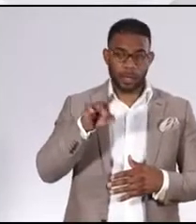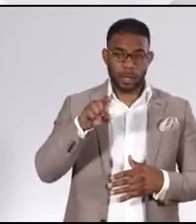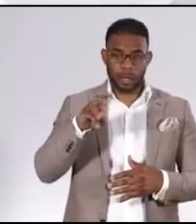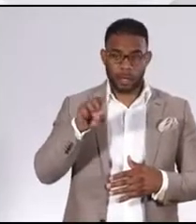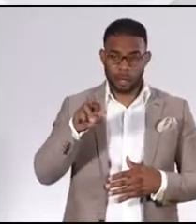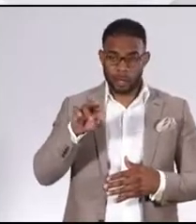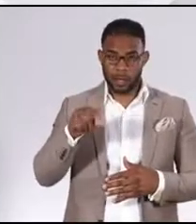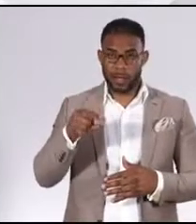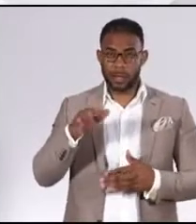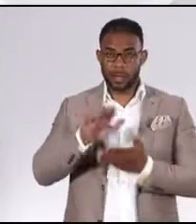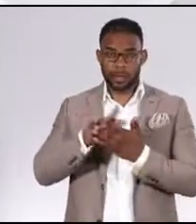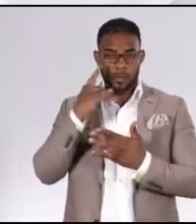Welcome, doctor lin.